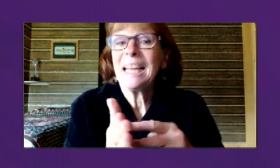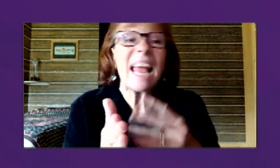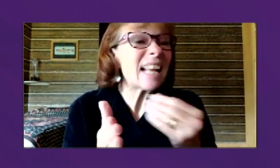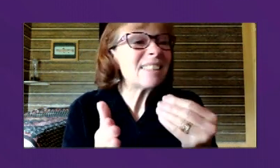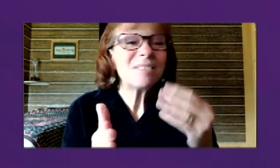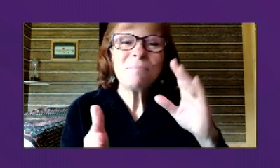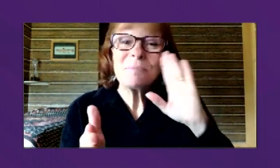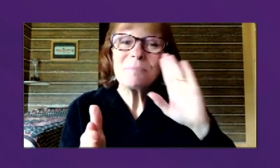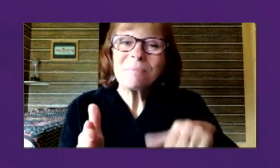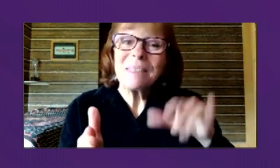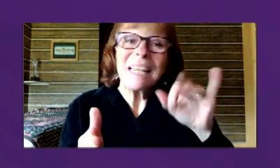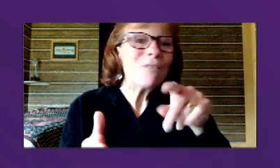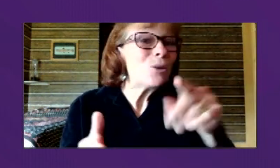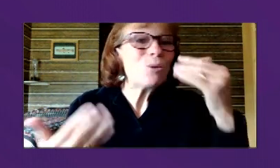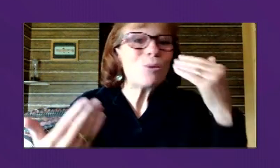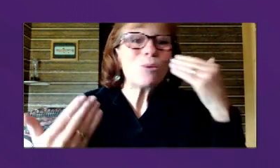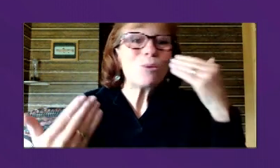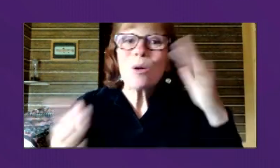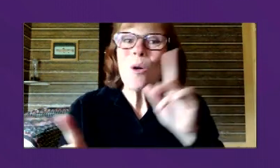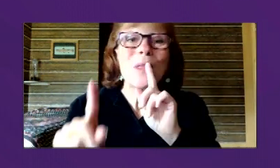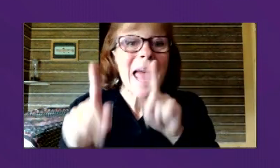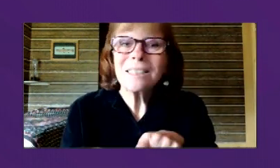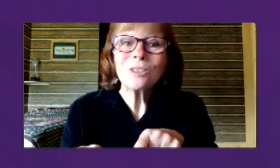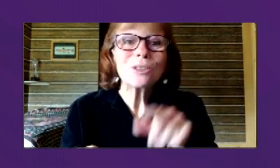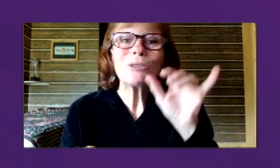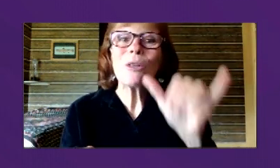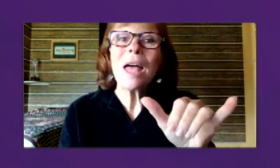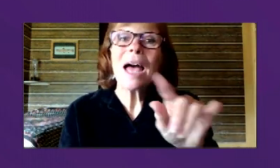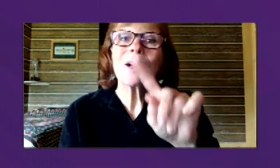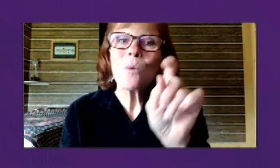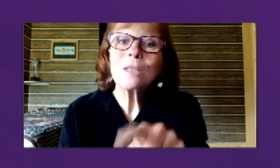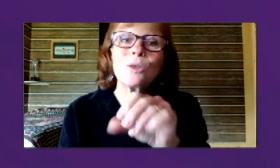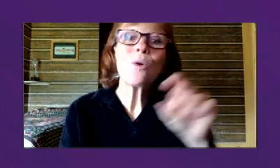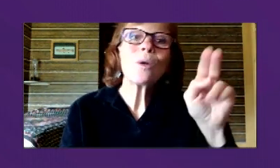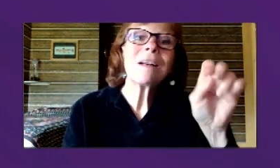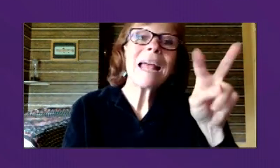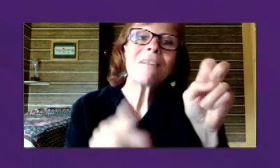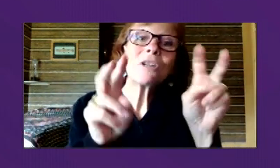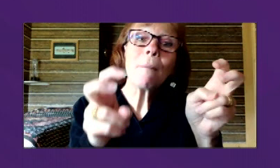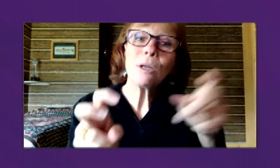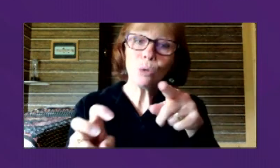don't know the answer to a specific Native topic. The examples that you're gonna see